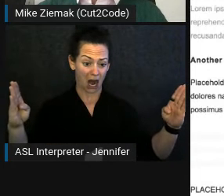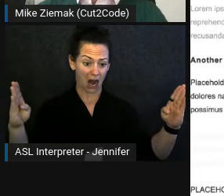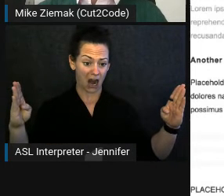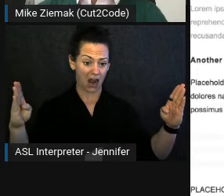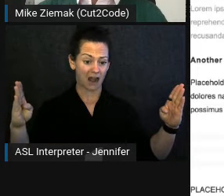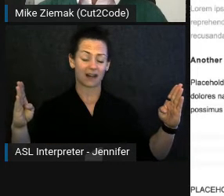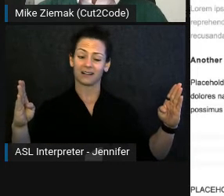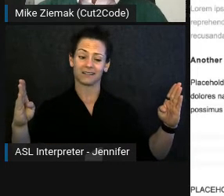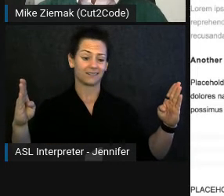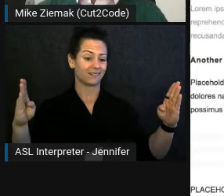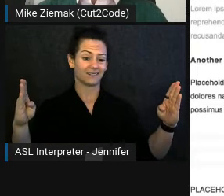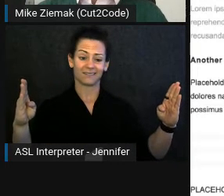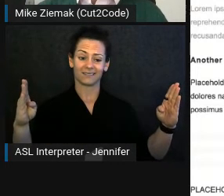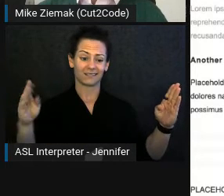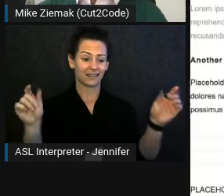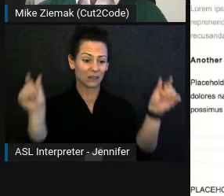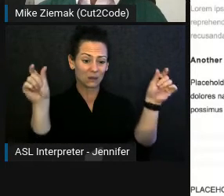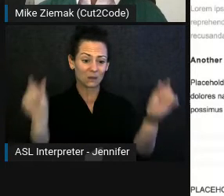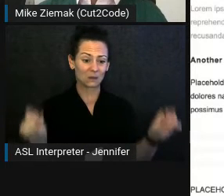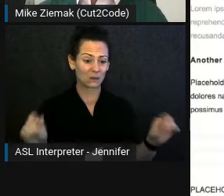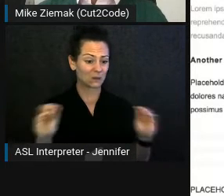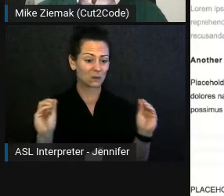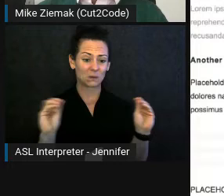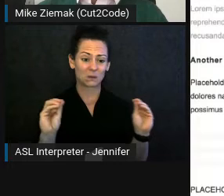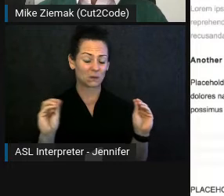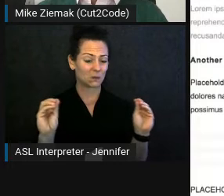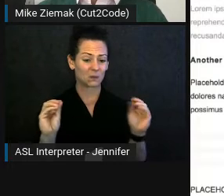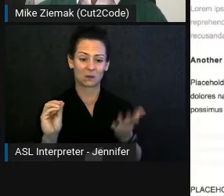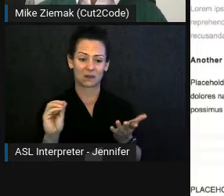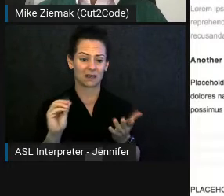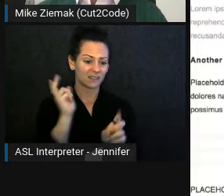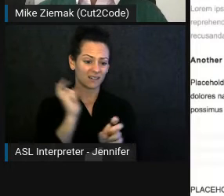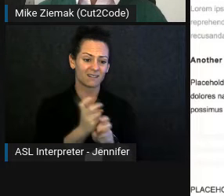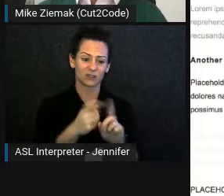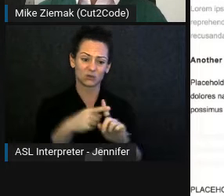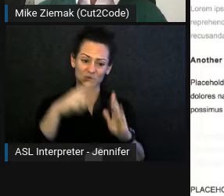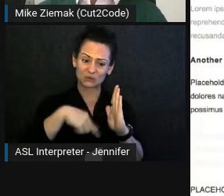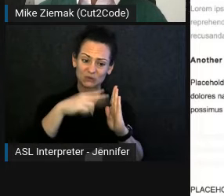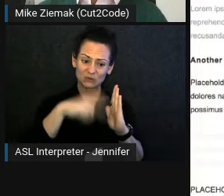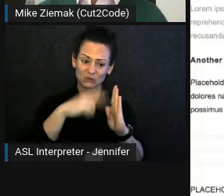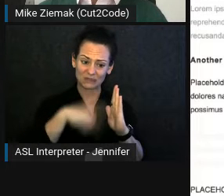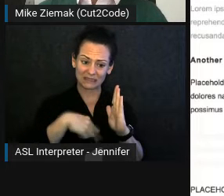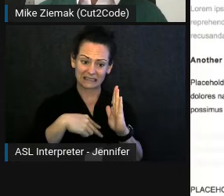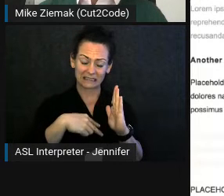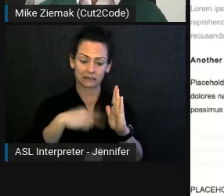In WordPress, especially in Gutenberg editor, you can do so by inserting the text into a container.